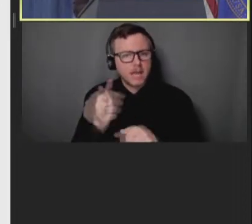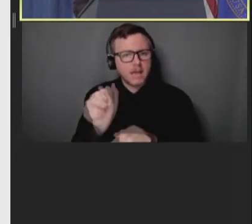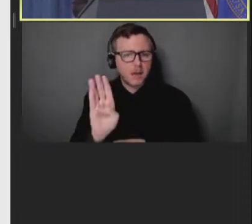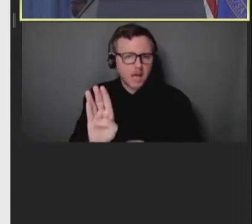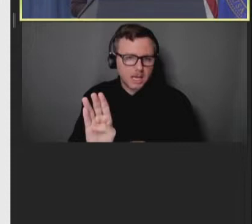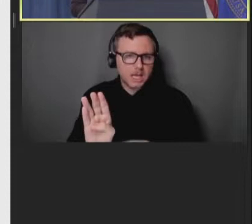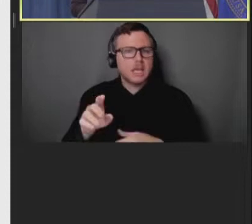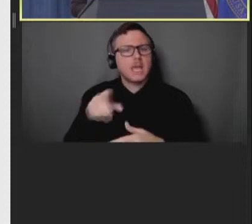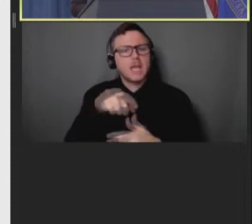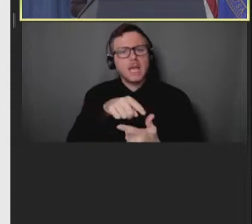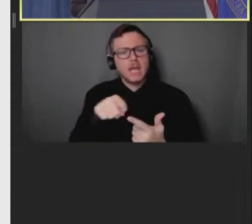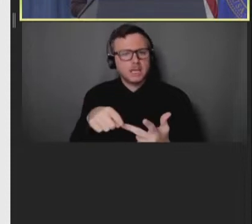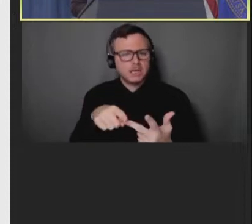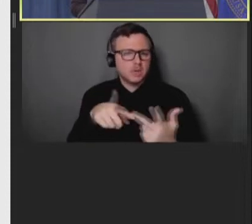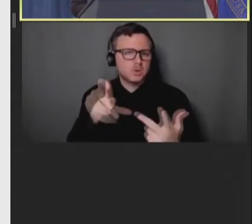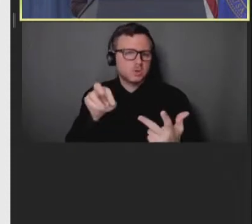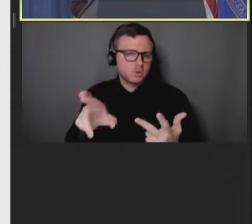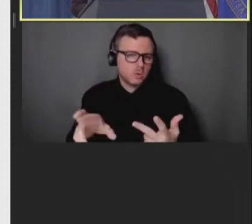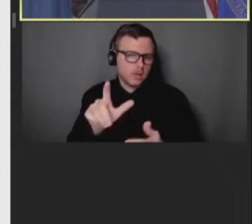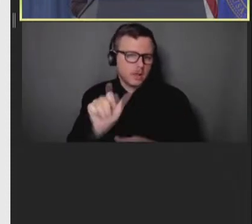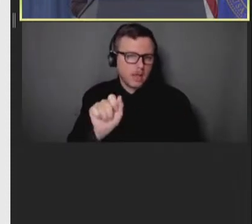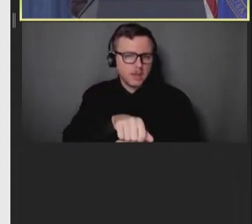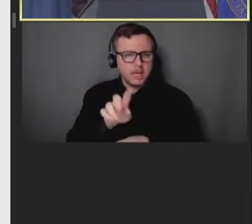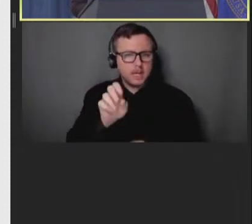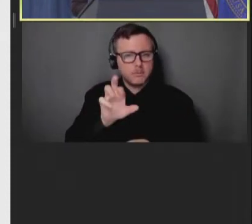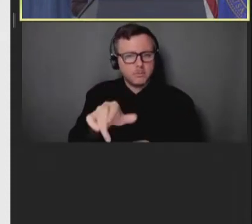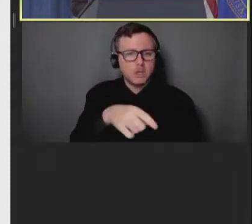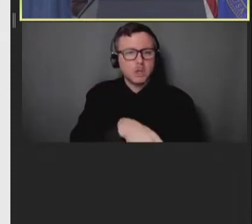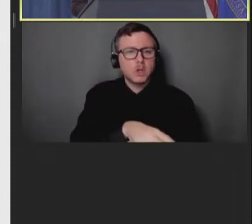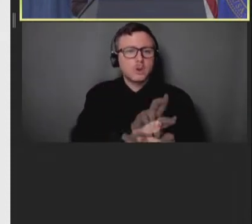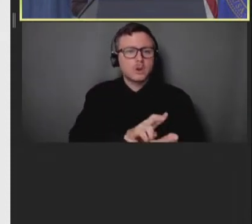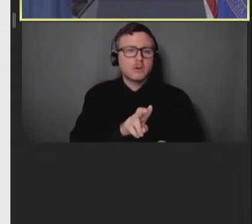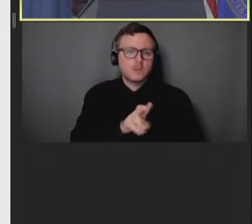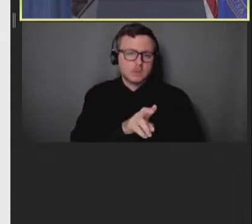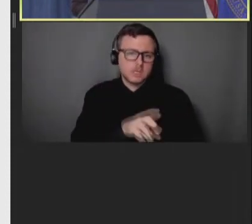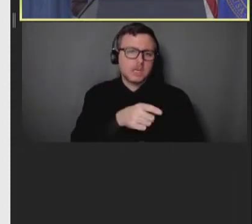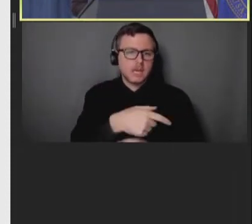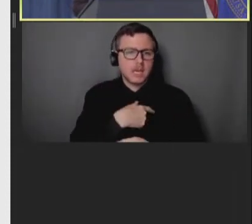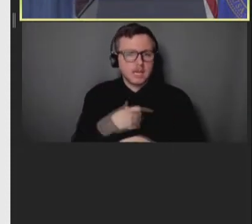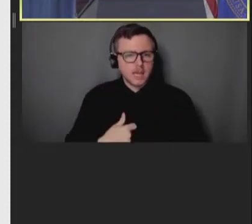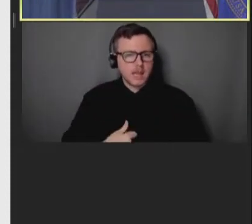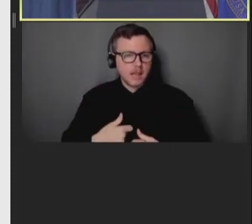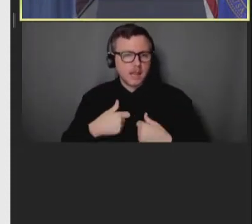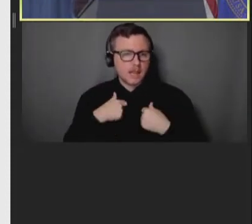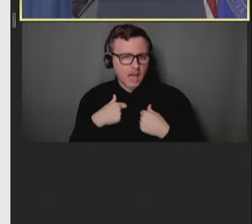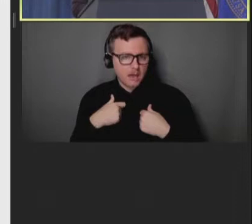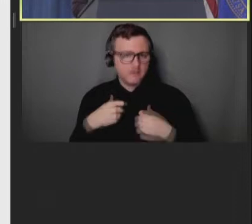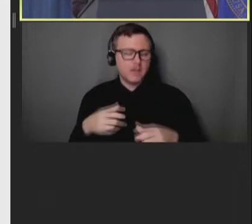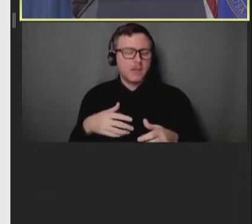results today. And Robert Atmar at Baylor College of Medicine was my co-chair for this study.